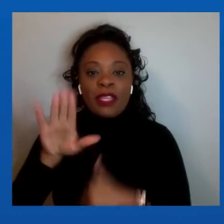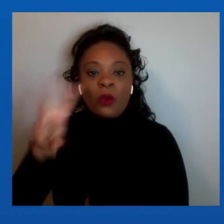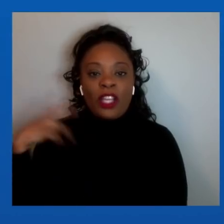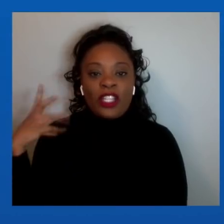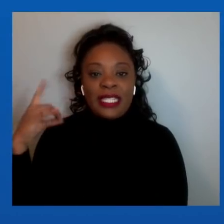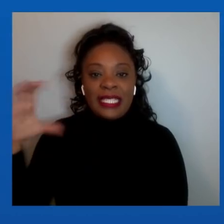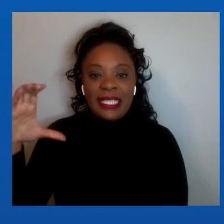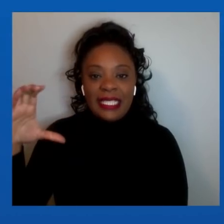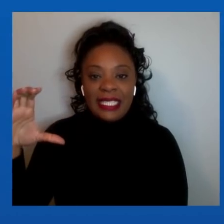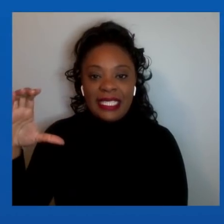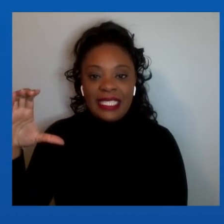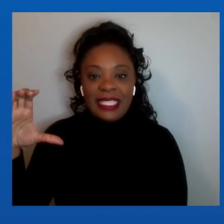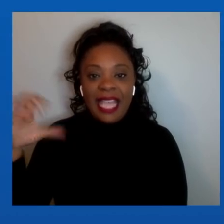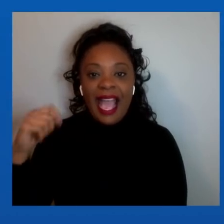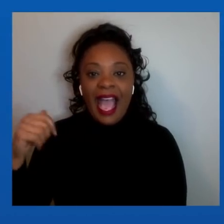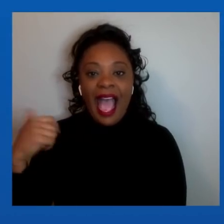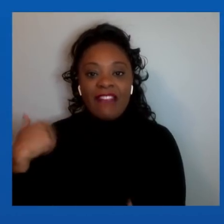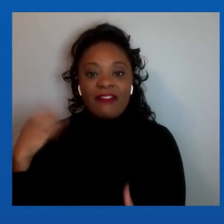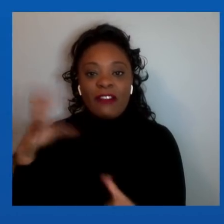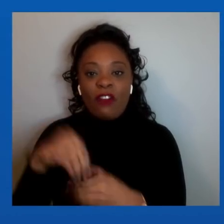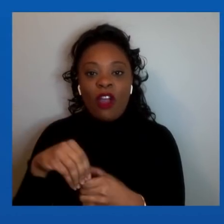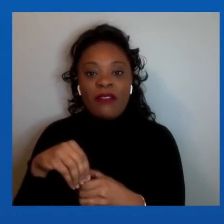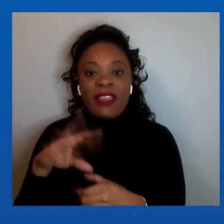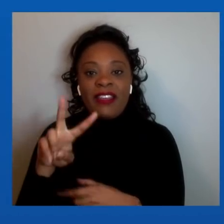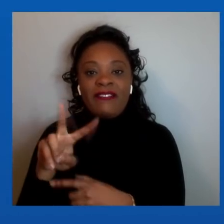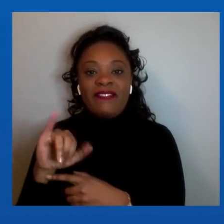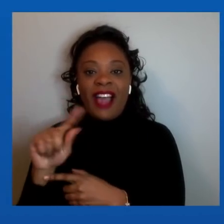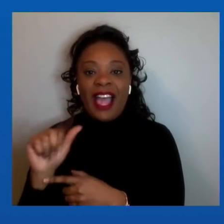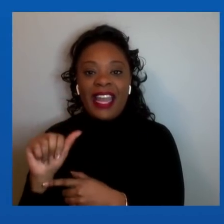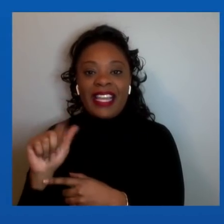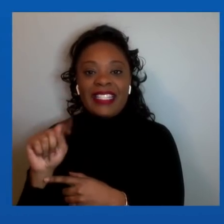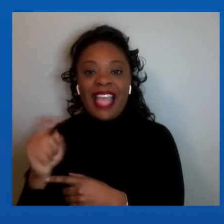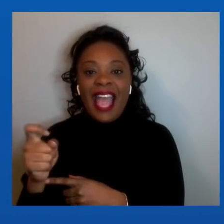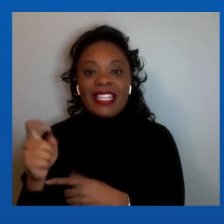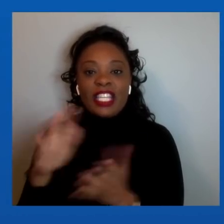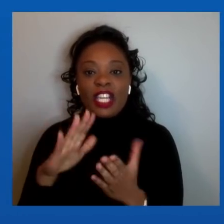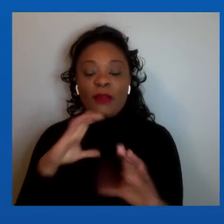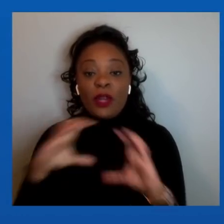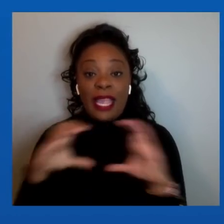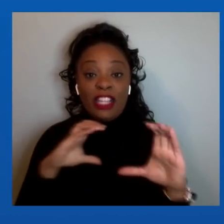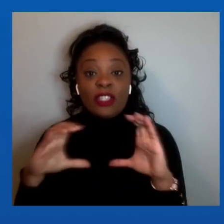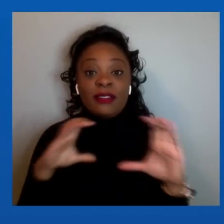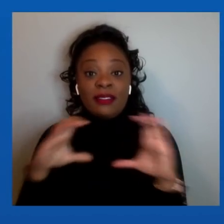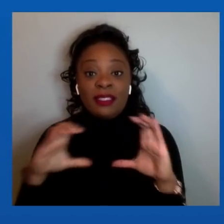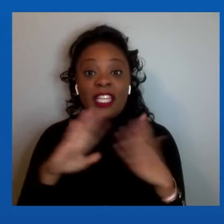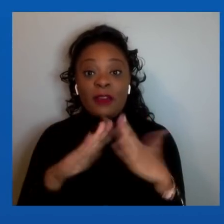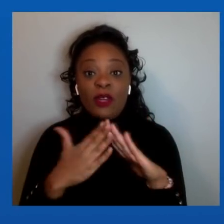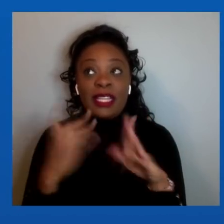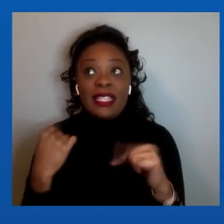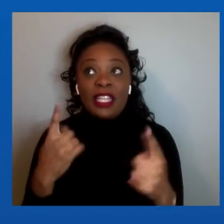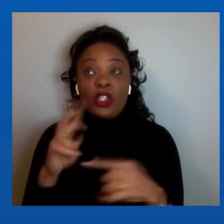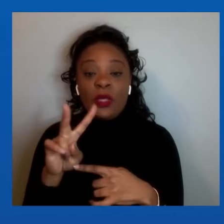and I have been part of the wider tax communication community since 2009.